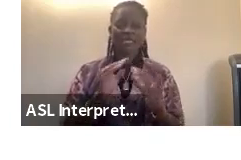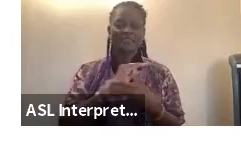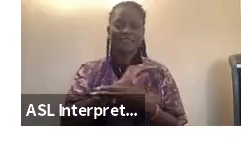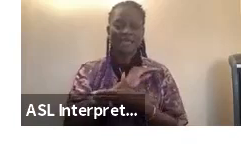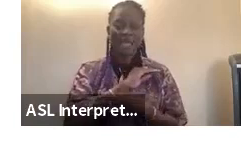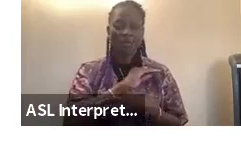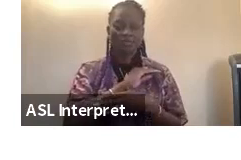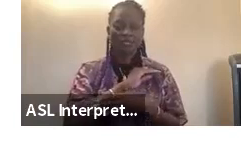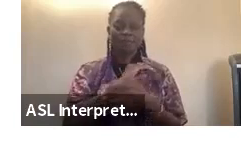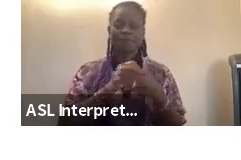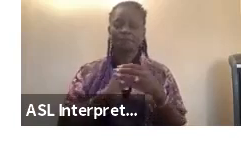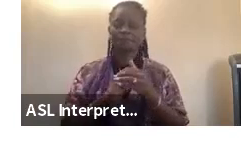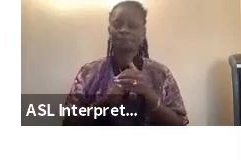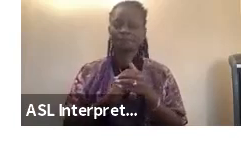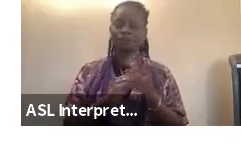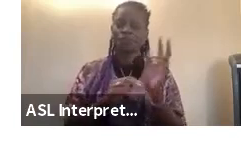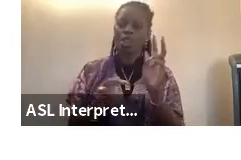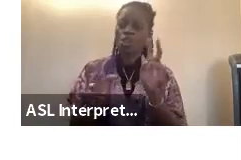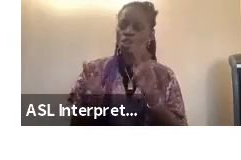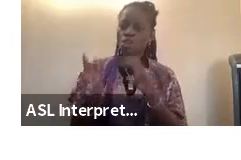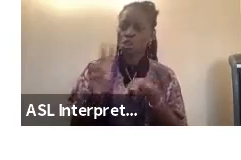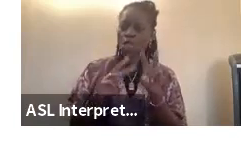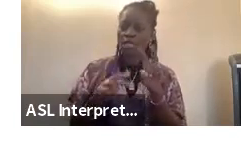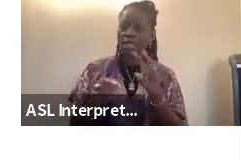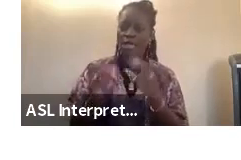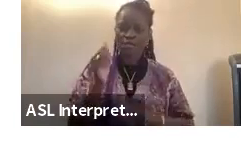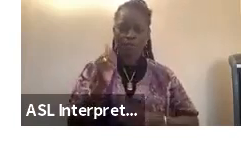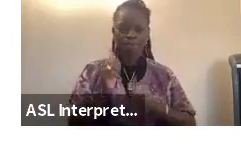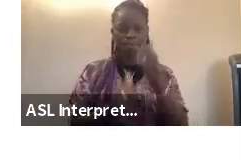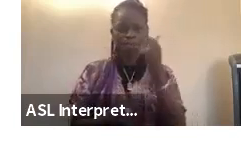Looking at the most recent